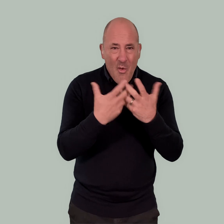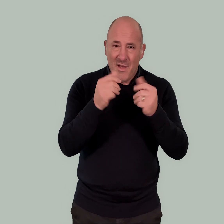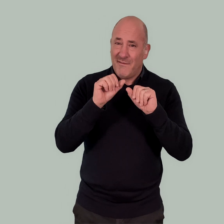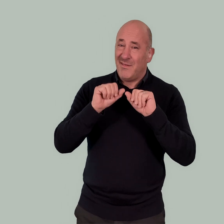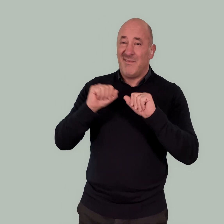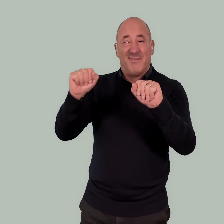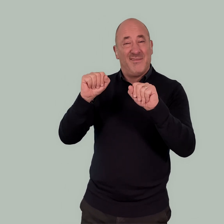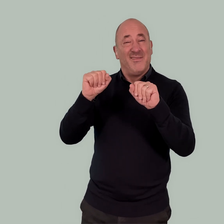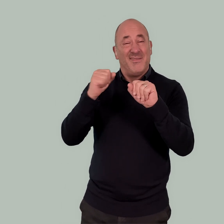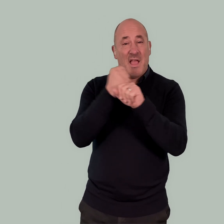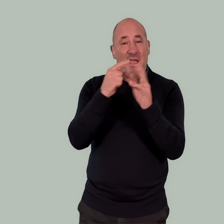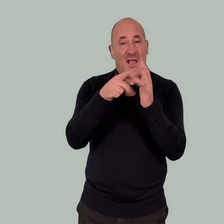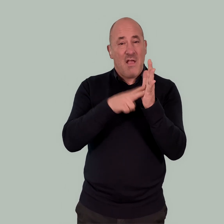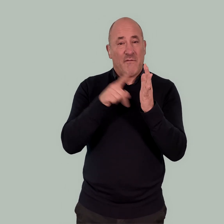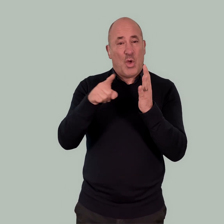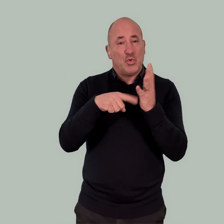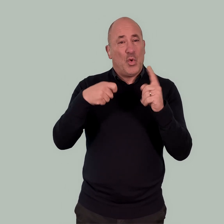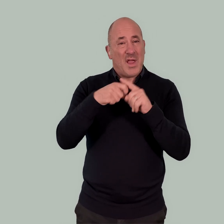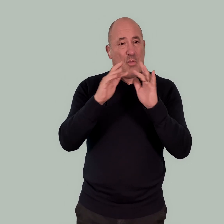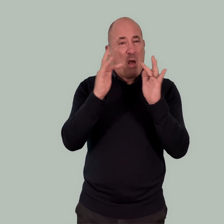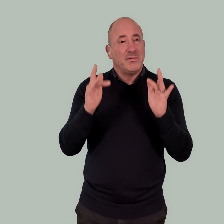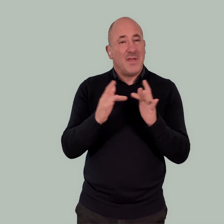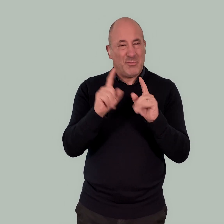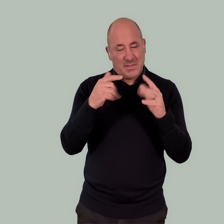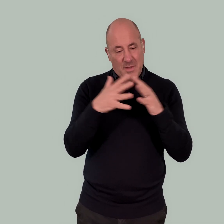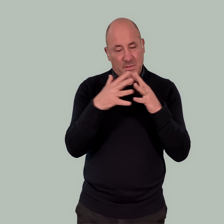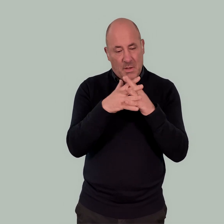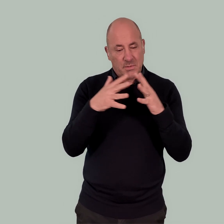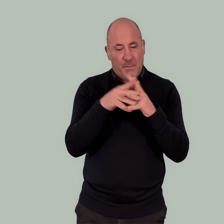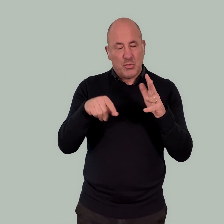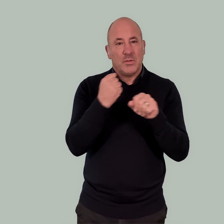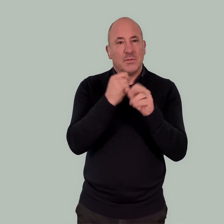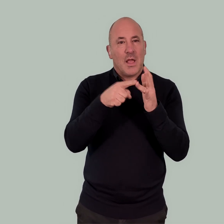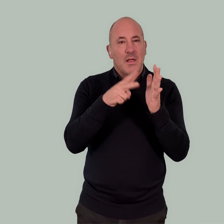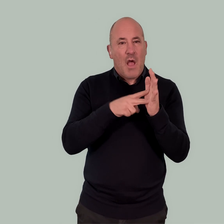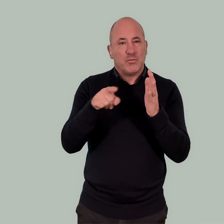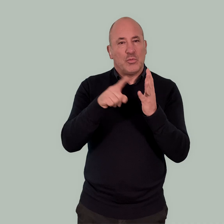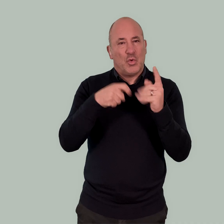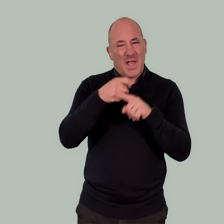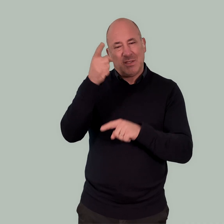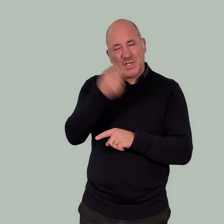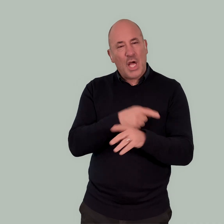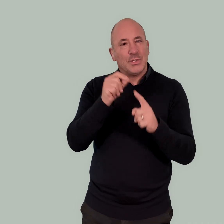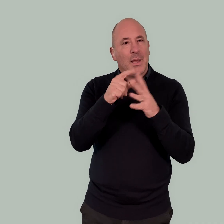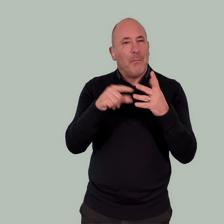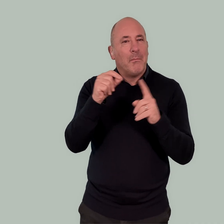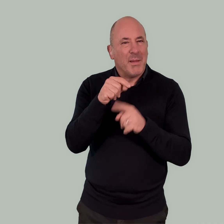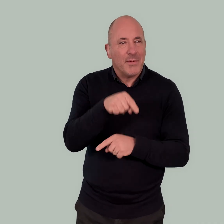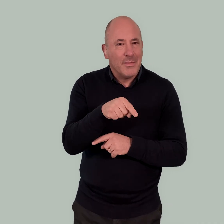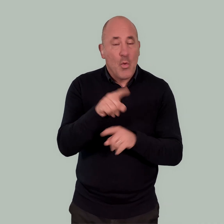is available online at GOV.UK (www.gov.uk/pip)